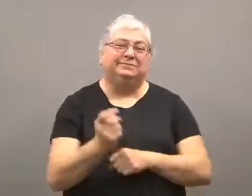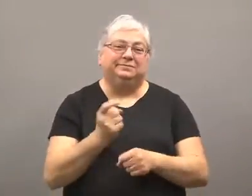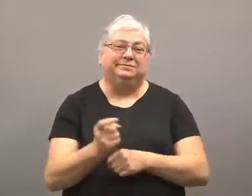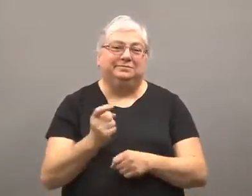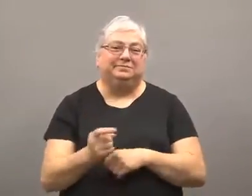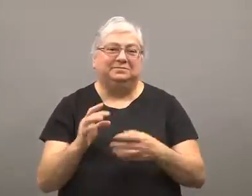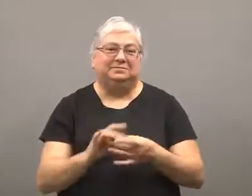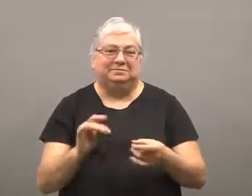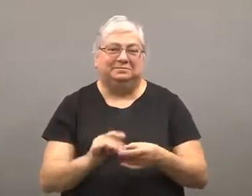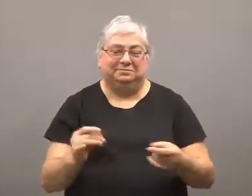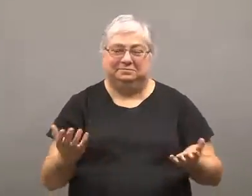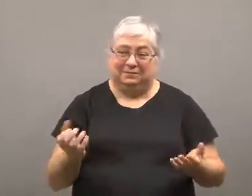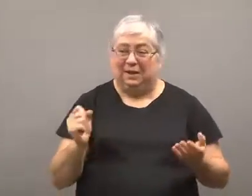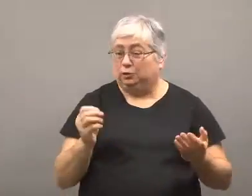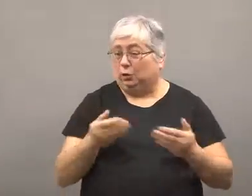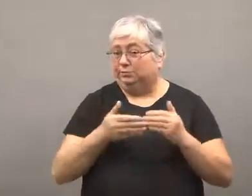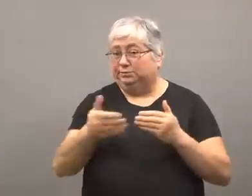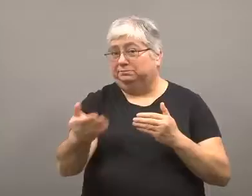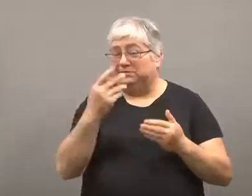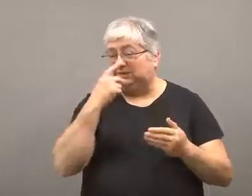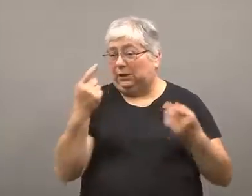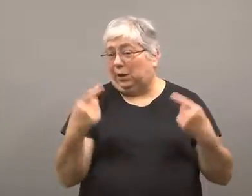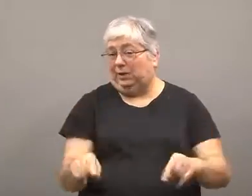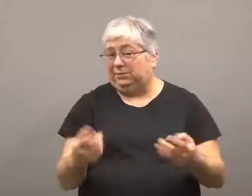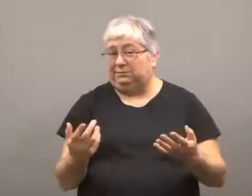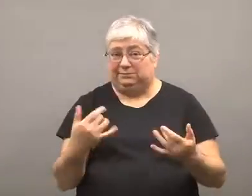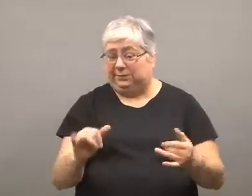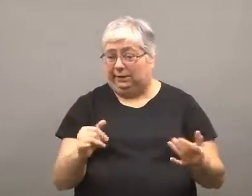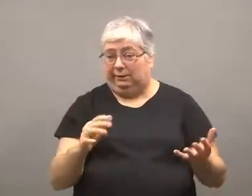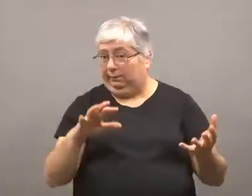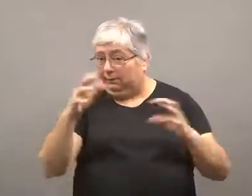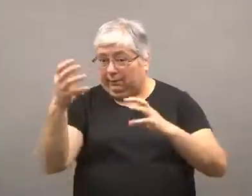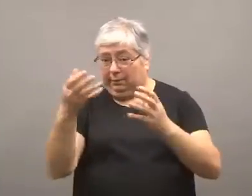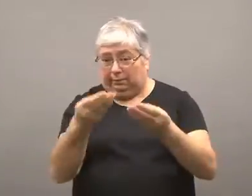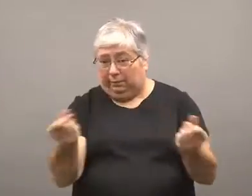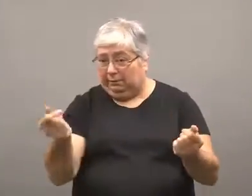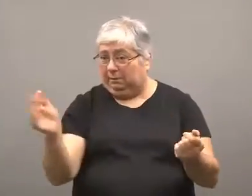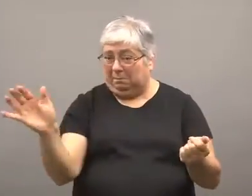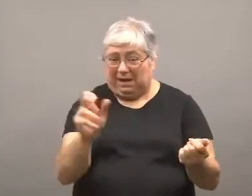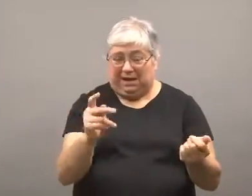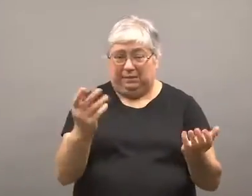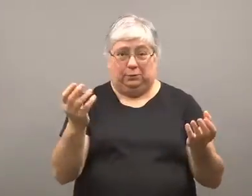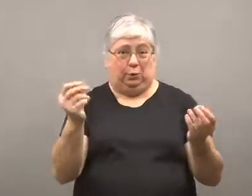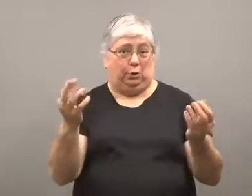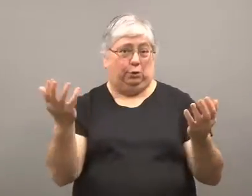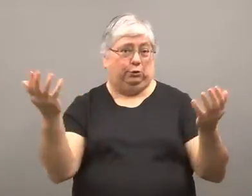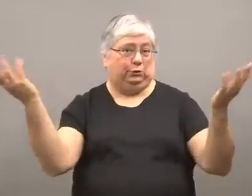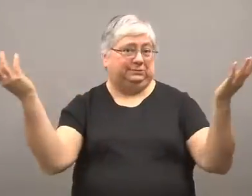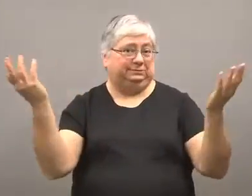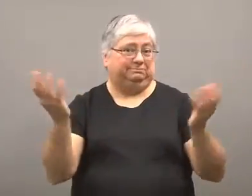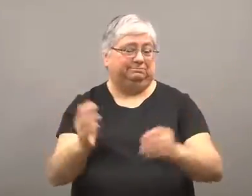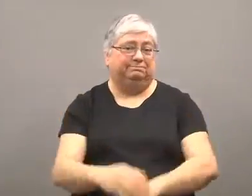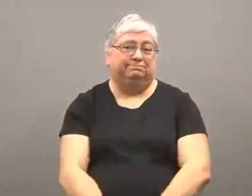He was joking. Now we'll wait and see what happens, if Crimea is returned or not.